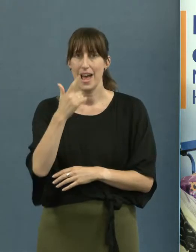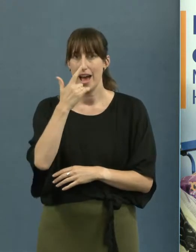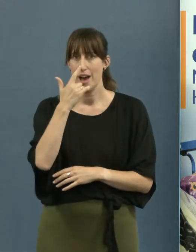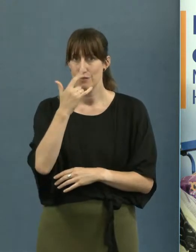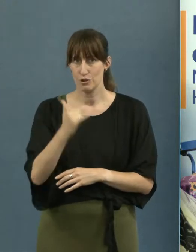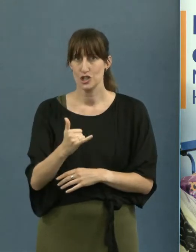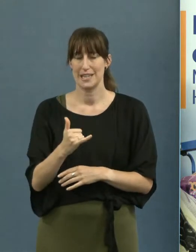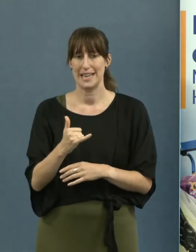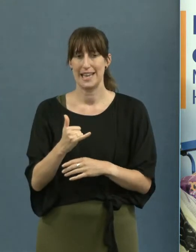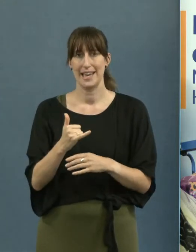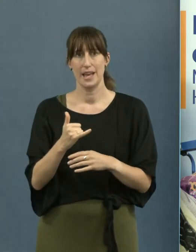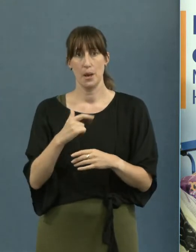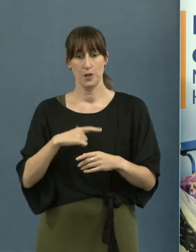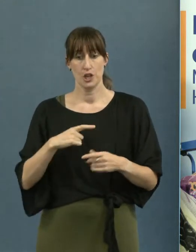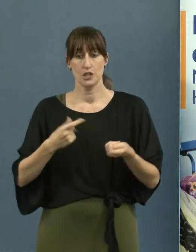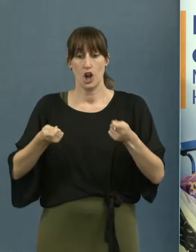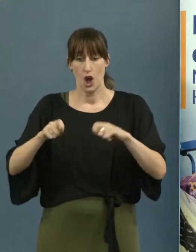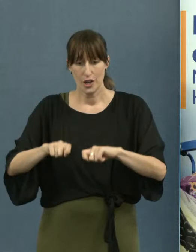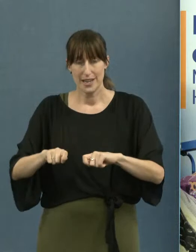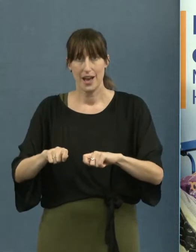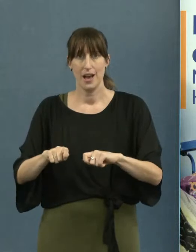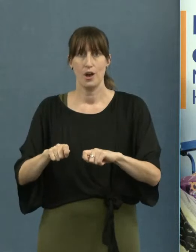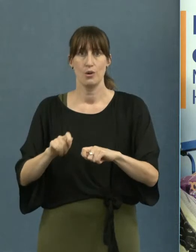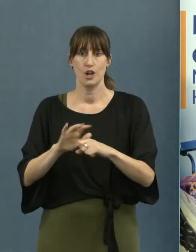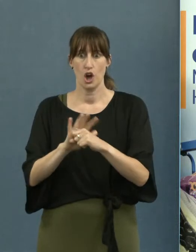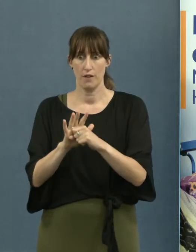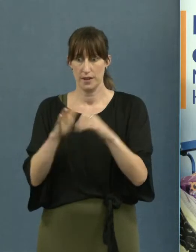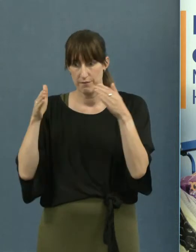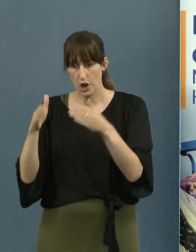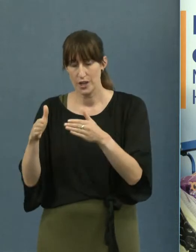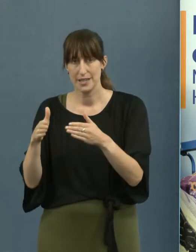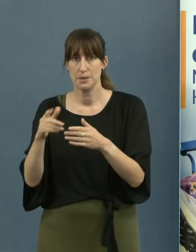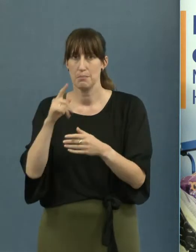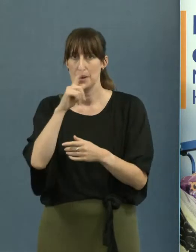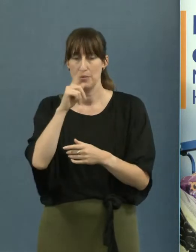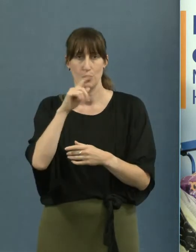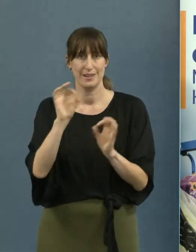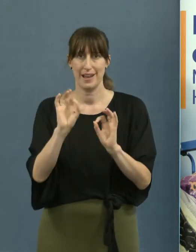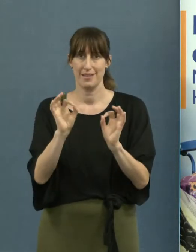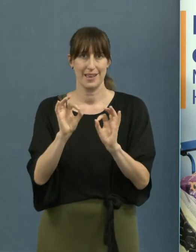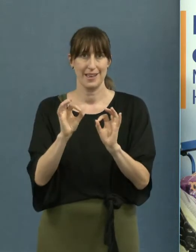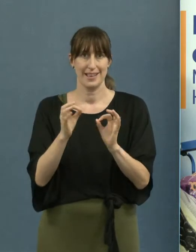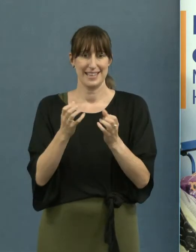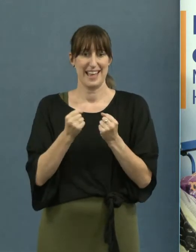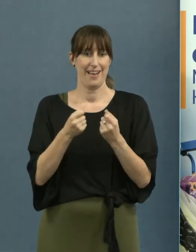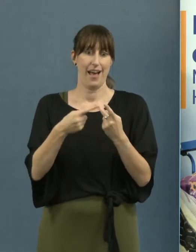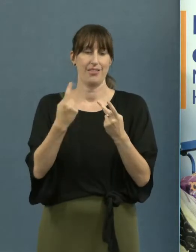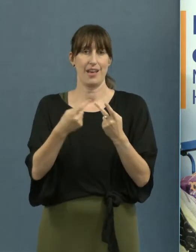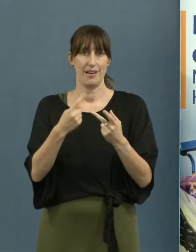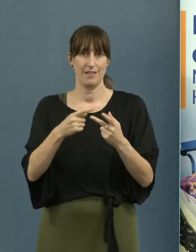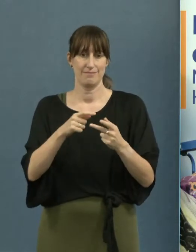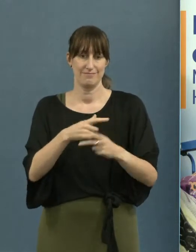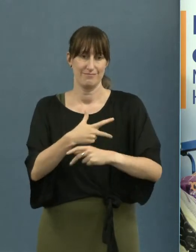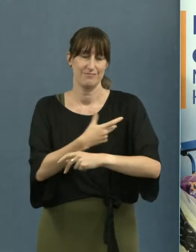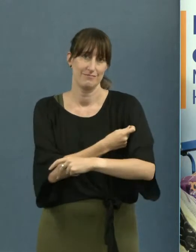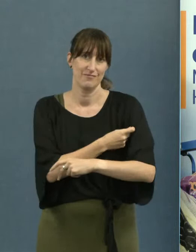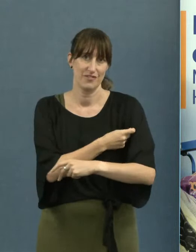of lockdowns and the impact on services, but it's certainly something that we are very concerned about at the ministry